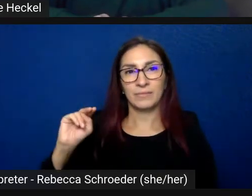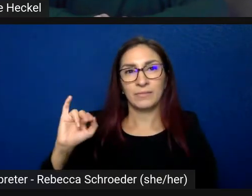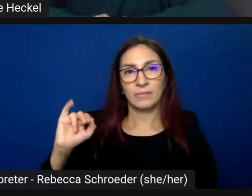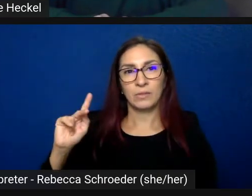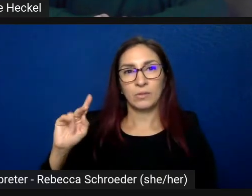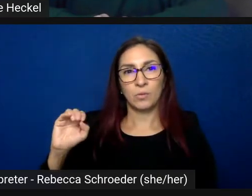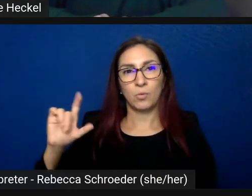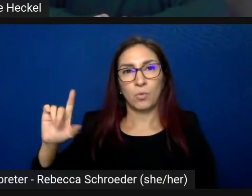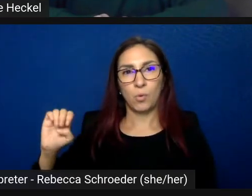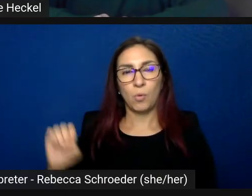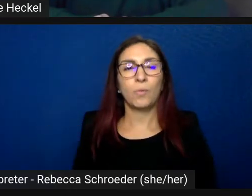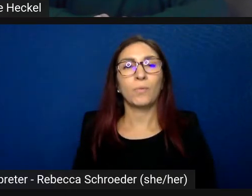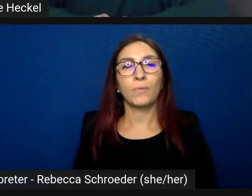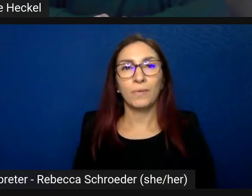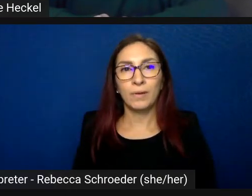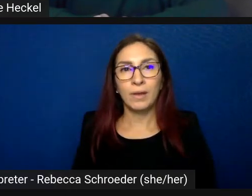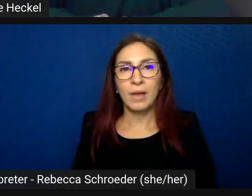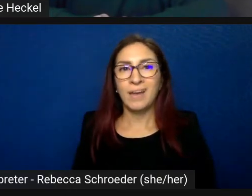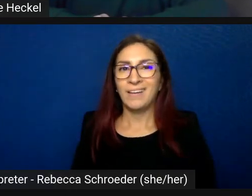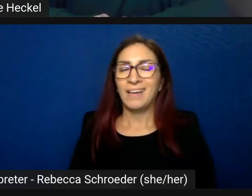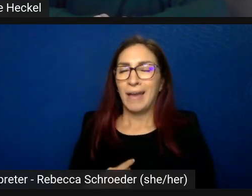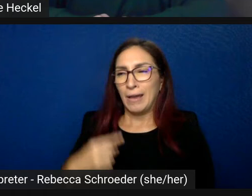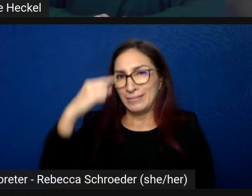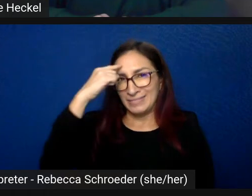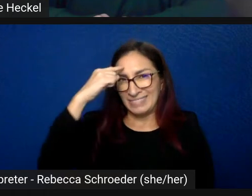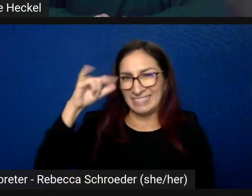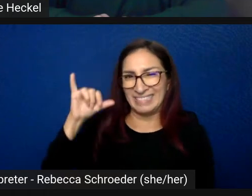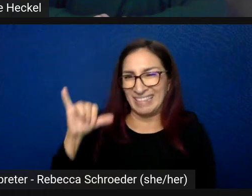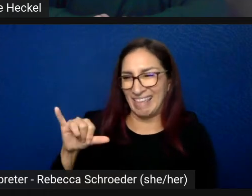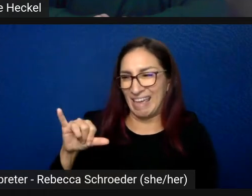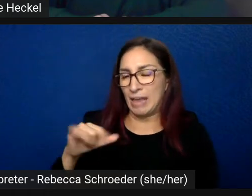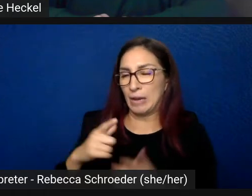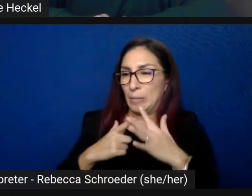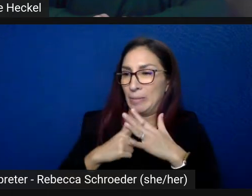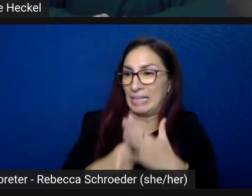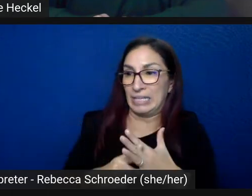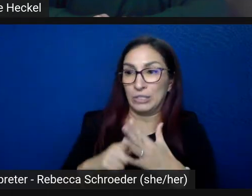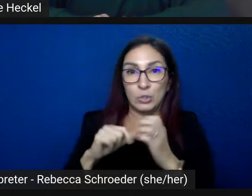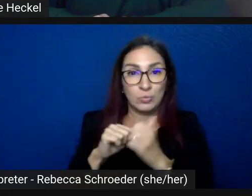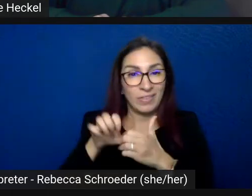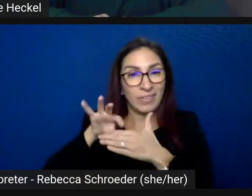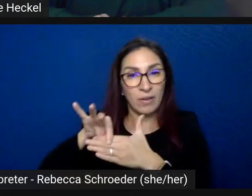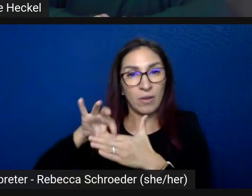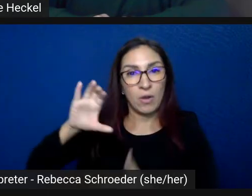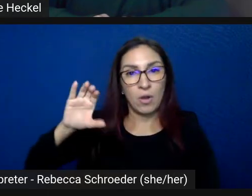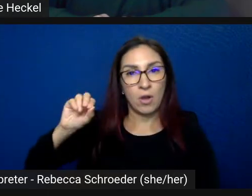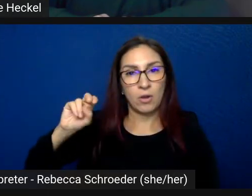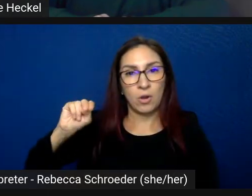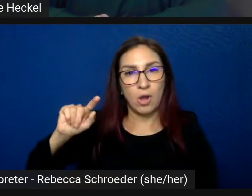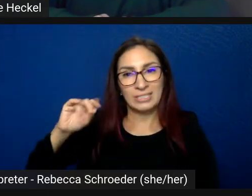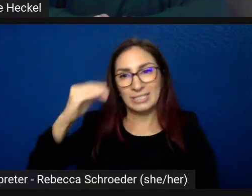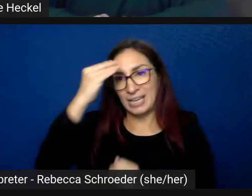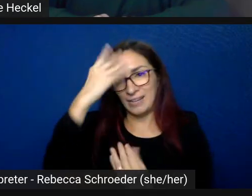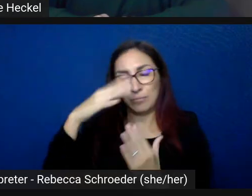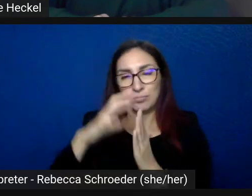with a content strategy because if your site maps are just a bunch